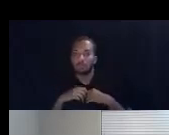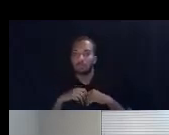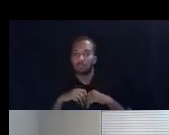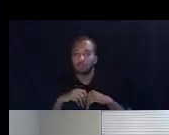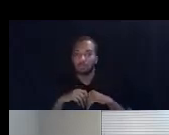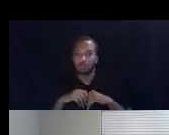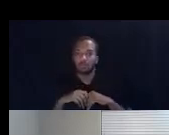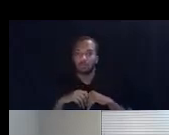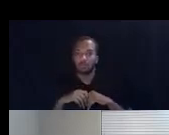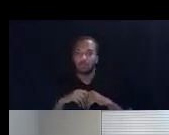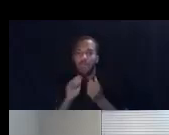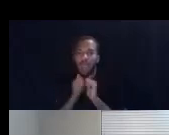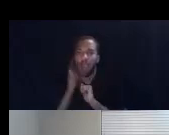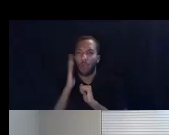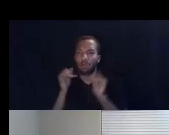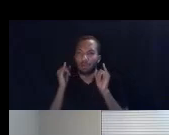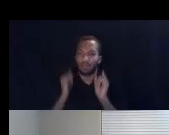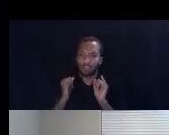How would an individual or organization